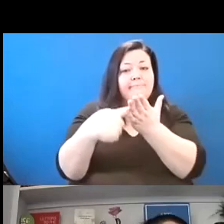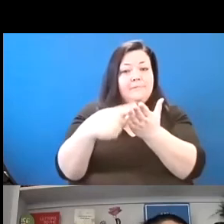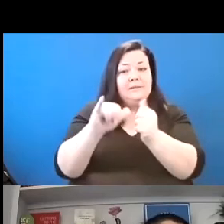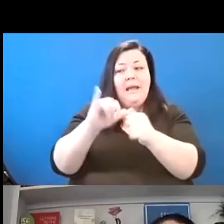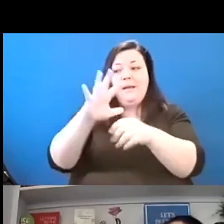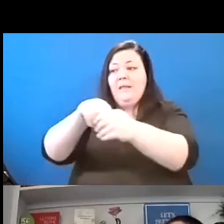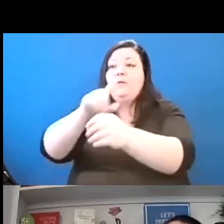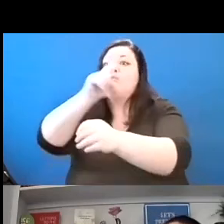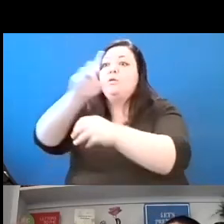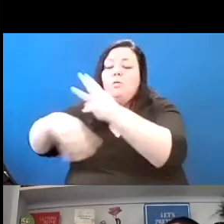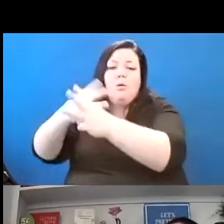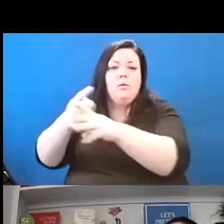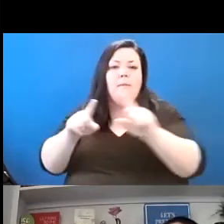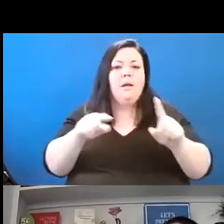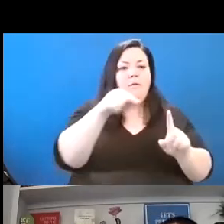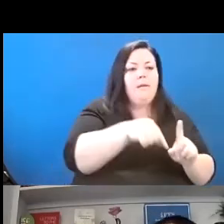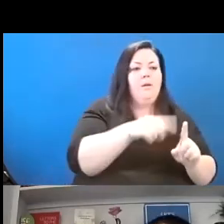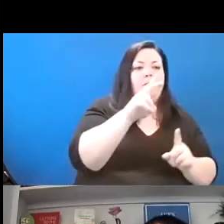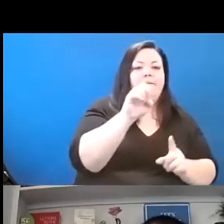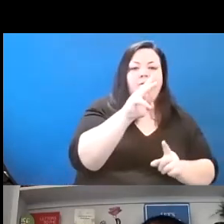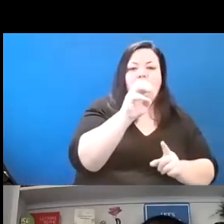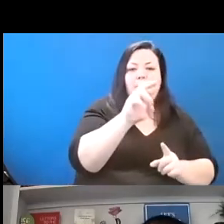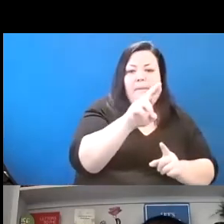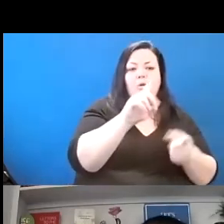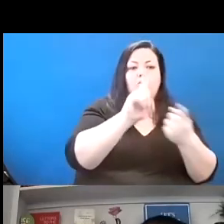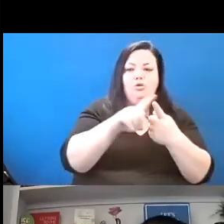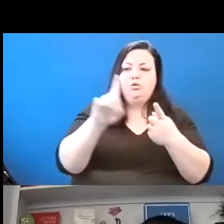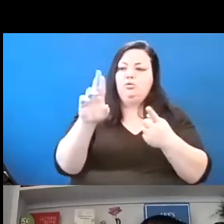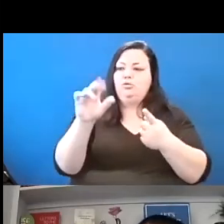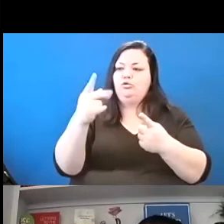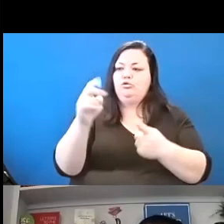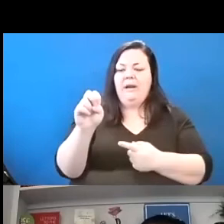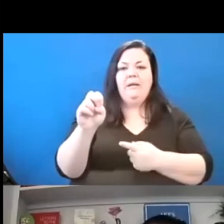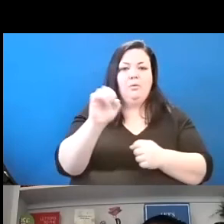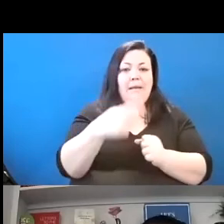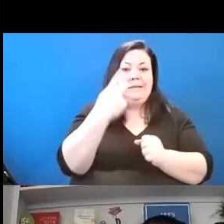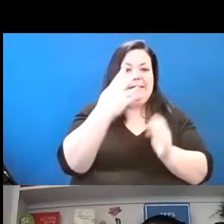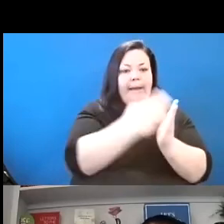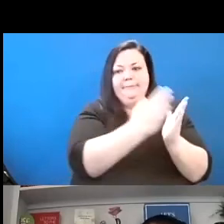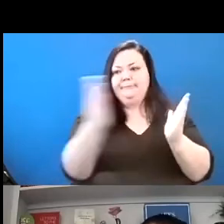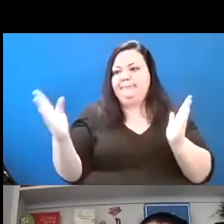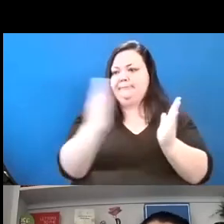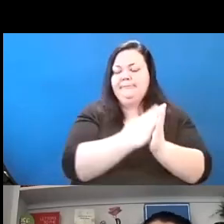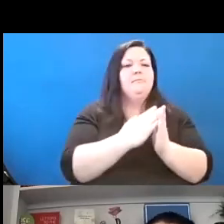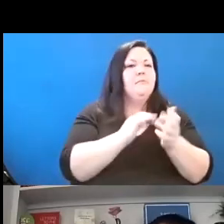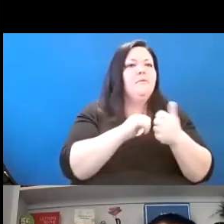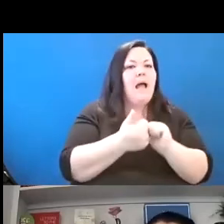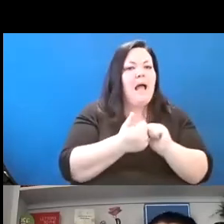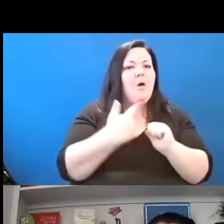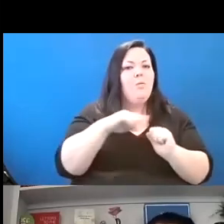it though from vermeer to drake so we also get to see a range of how we can think about ourselves in